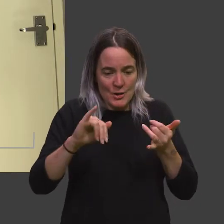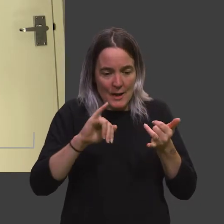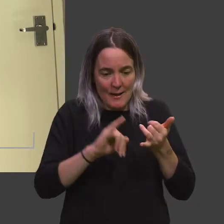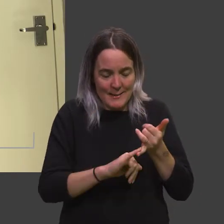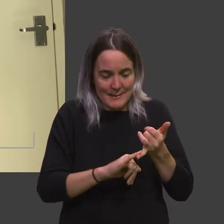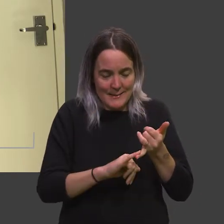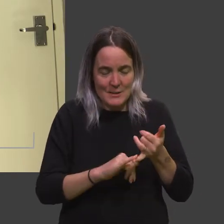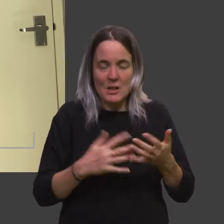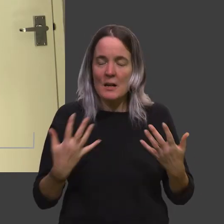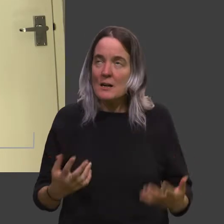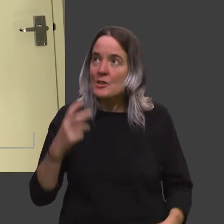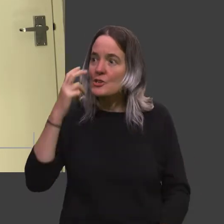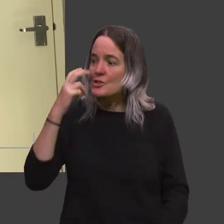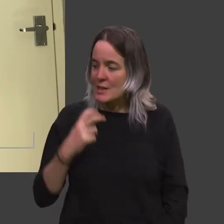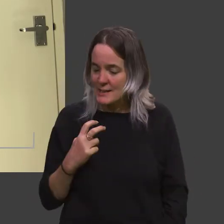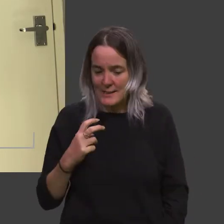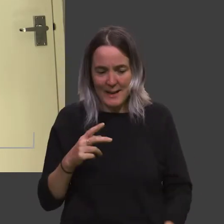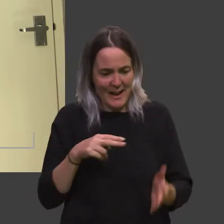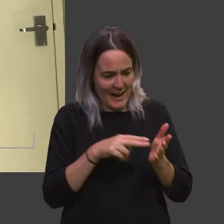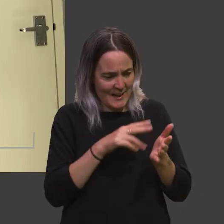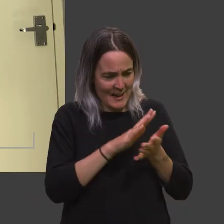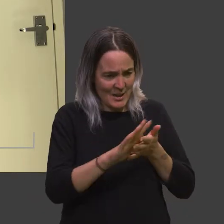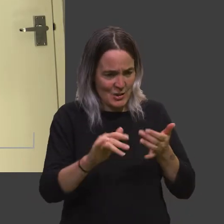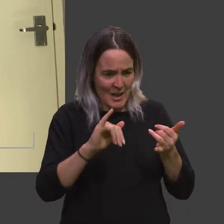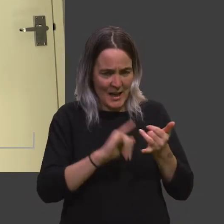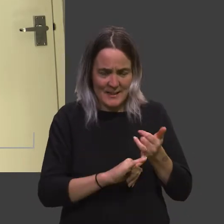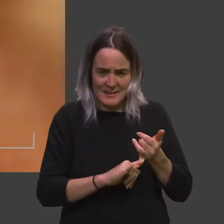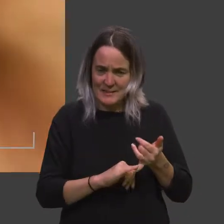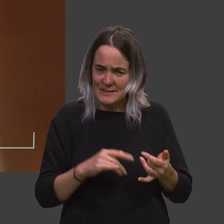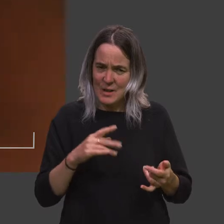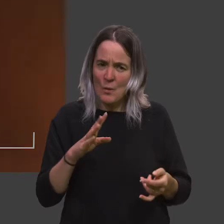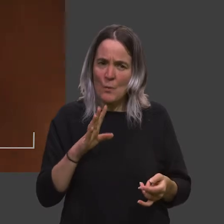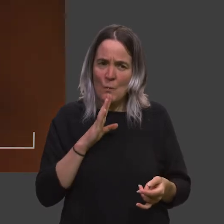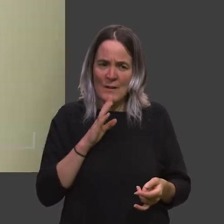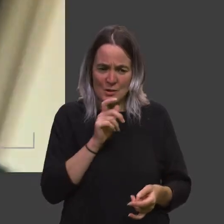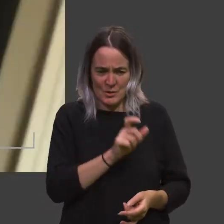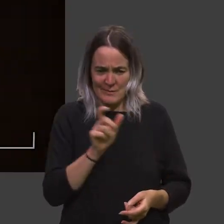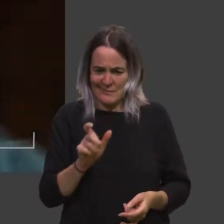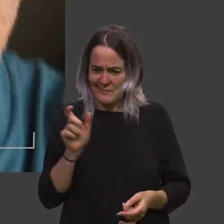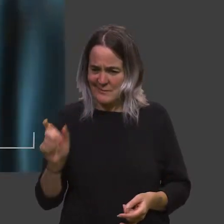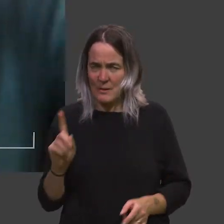Oh shit. What is 'NHS'? Woah.